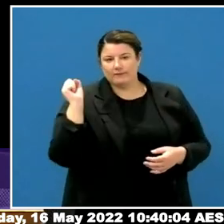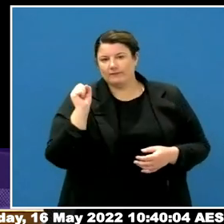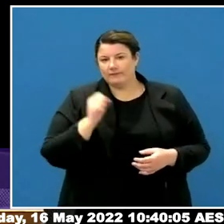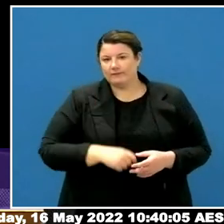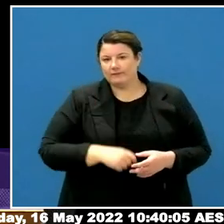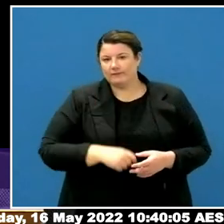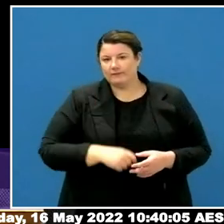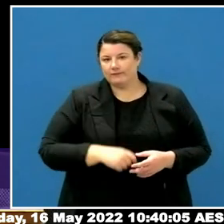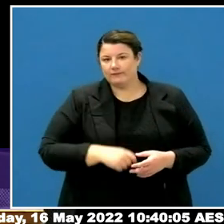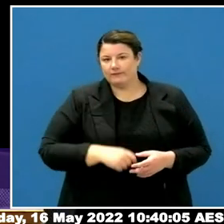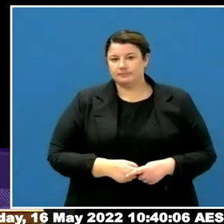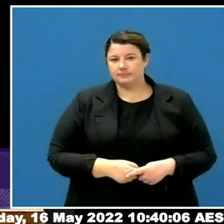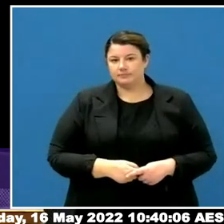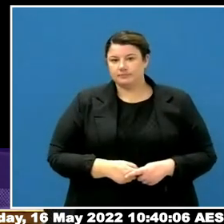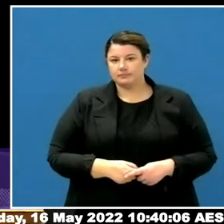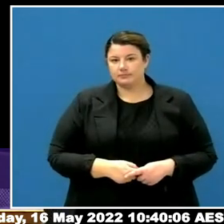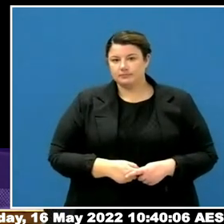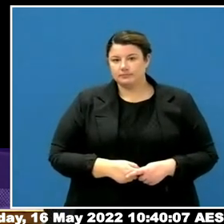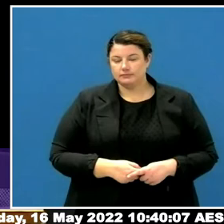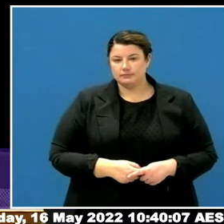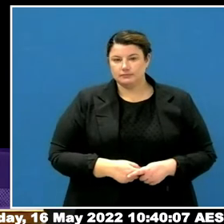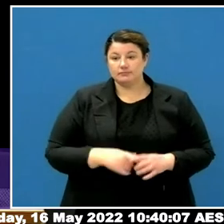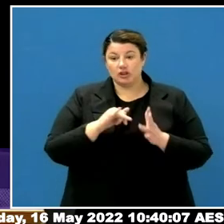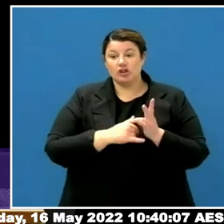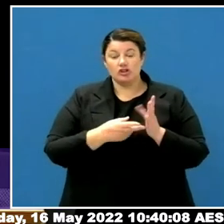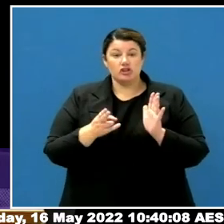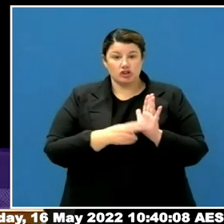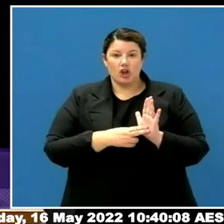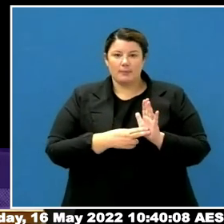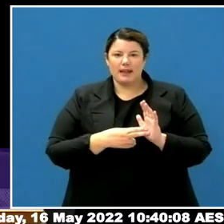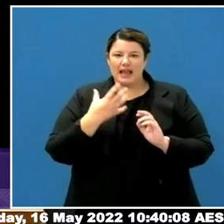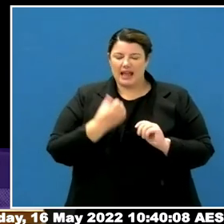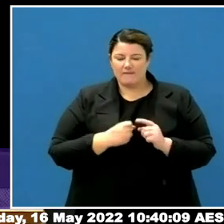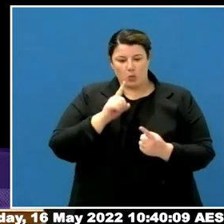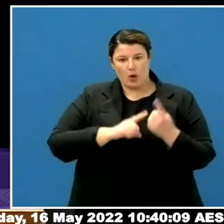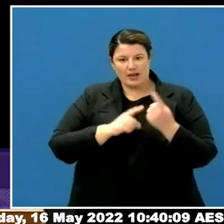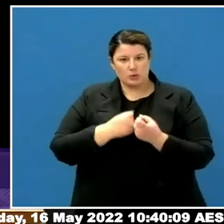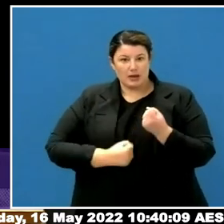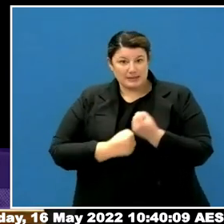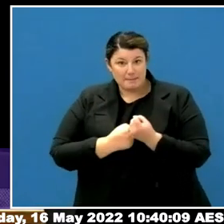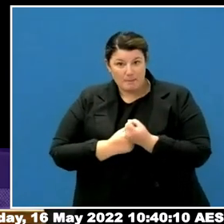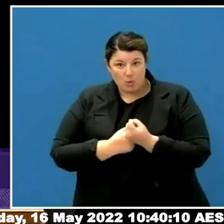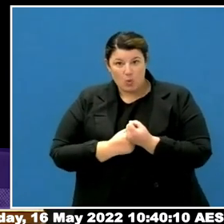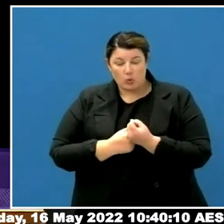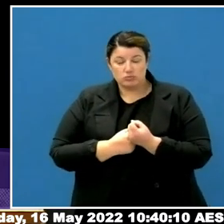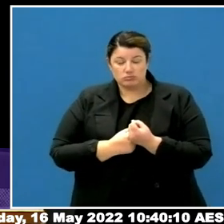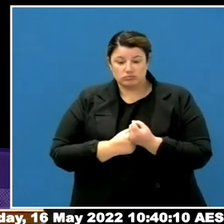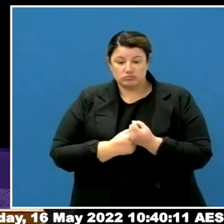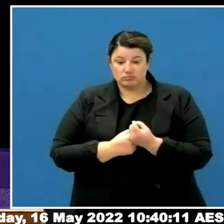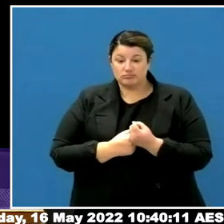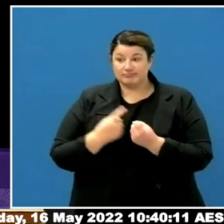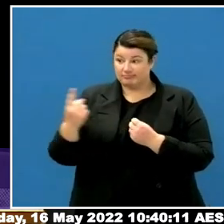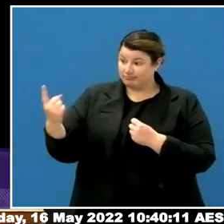She will describe how Simon now receives 1:1 support from a support worker who comes to the house and takes him out for activities.